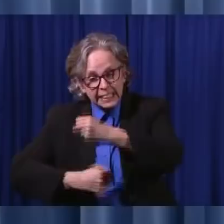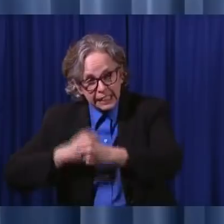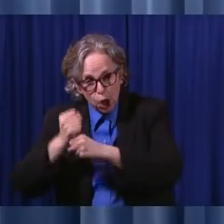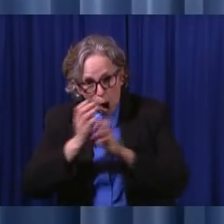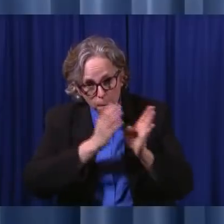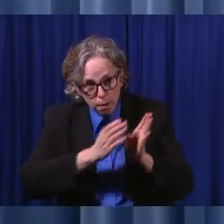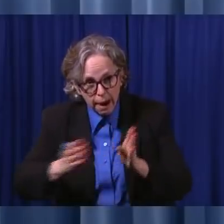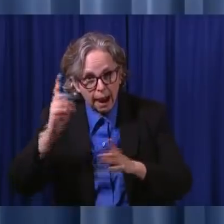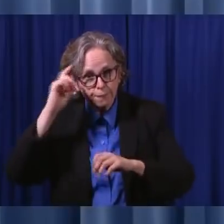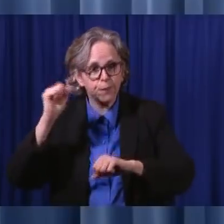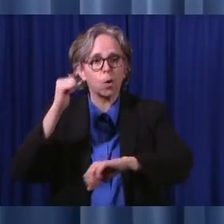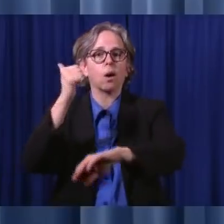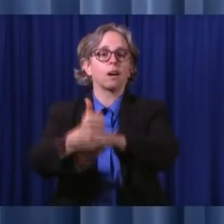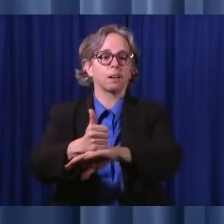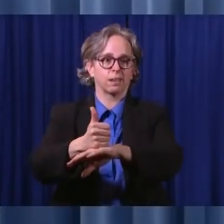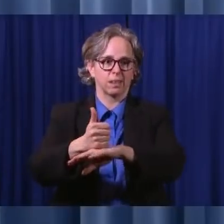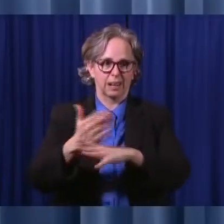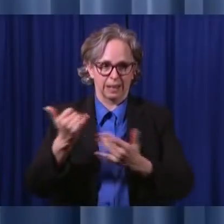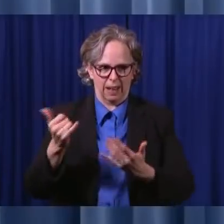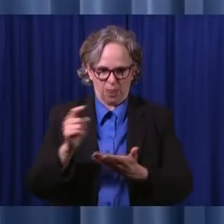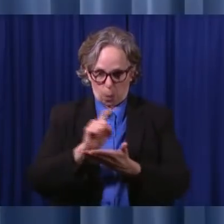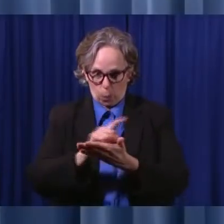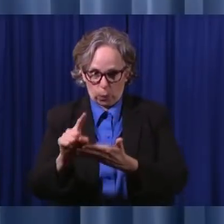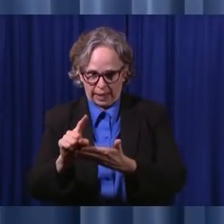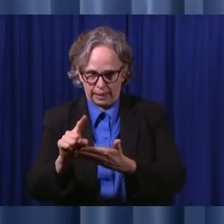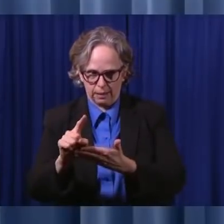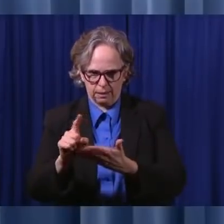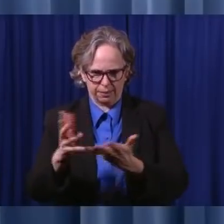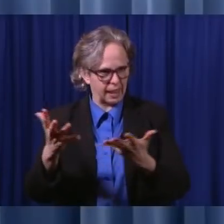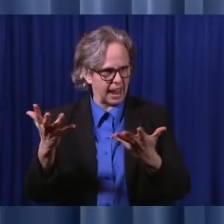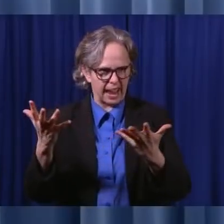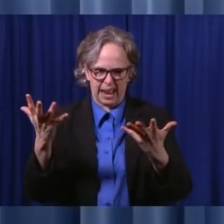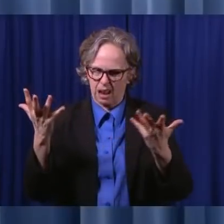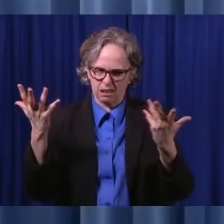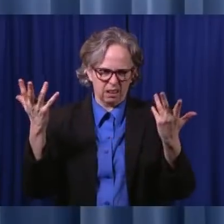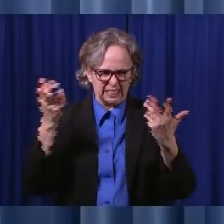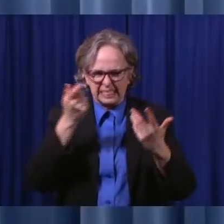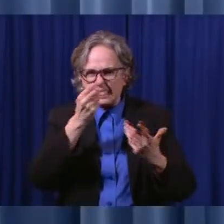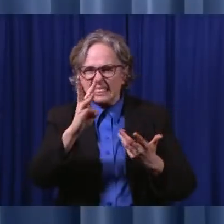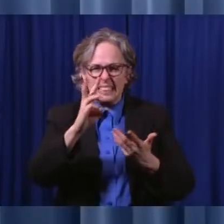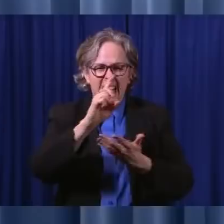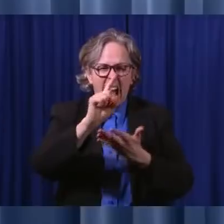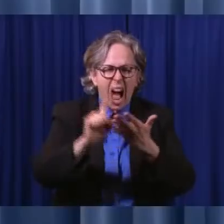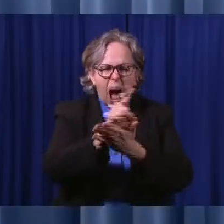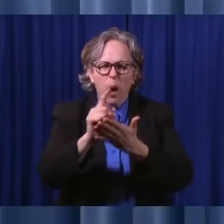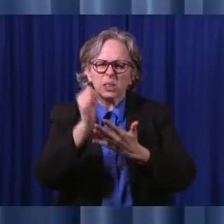THEY WORK VERY HARD ALL YEAR LONG, AND THEN THE WEEK OF THE FAIR HOW MANY DAYS THE FAIR IS